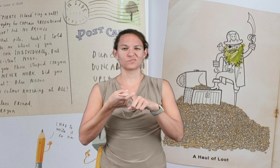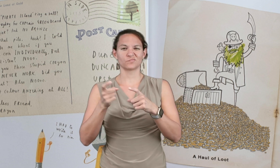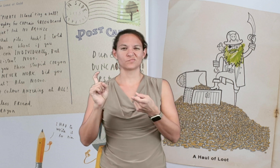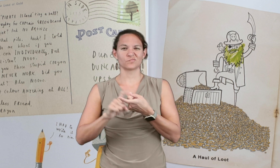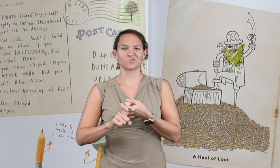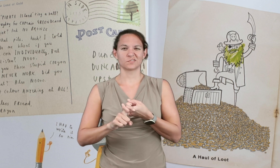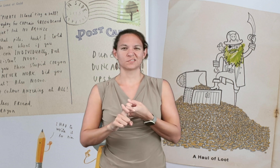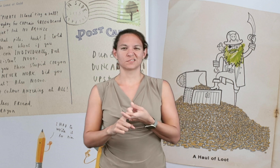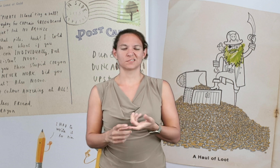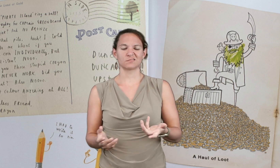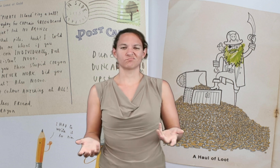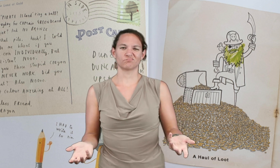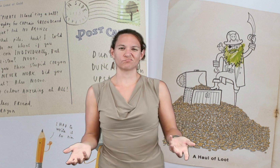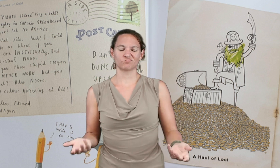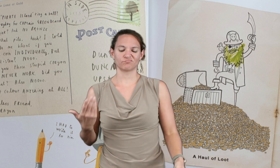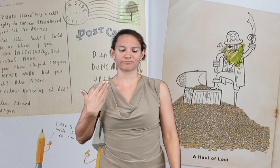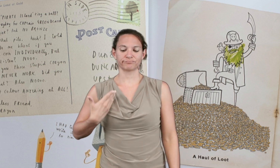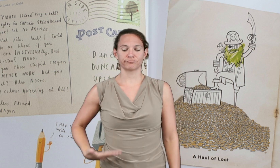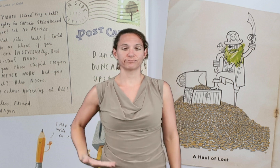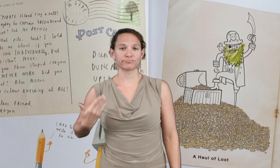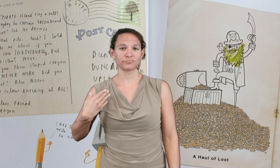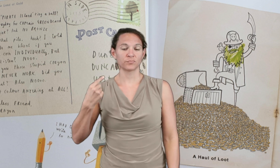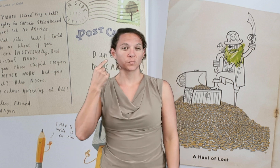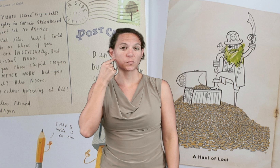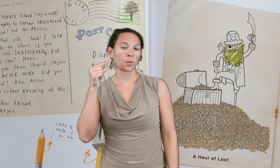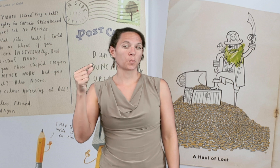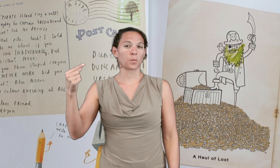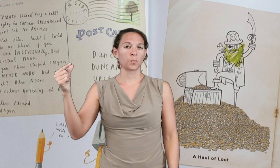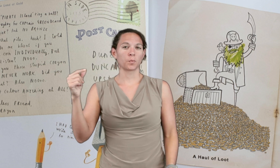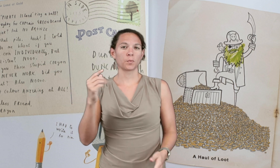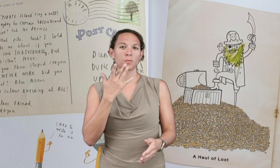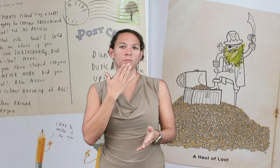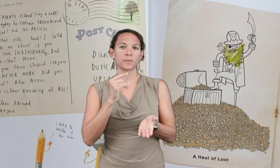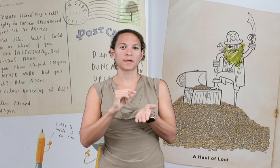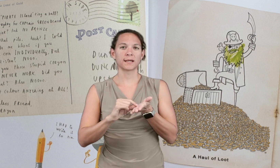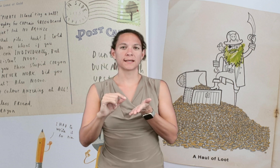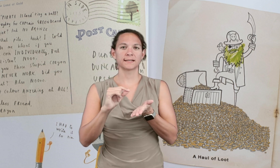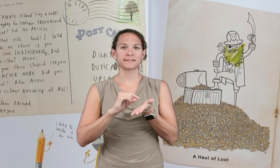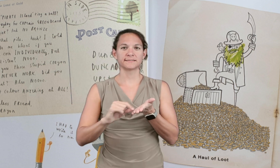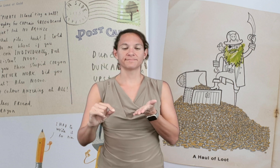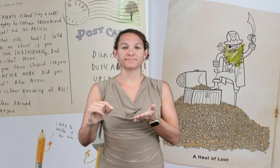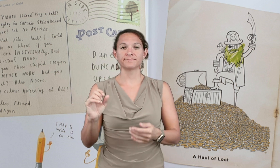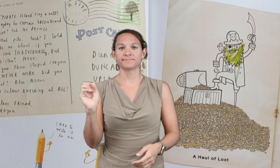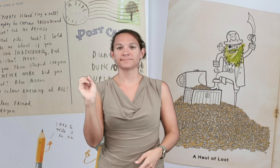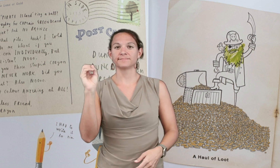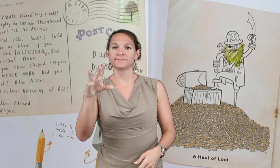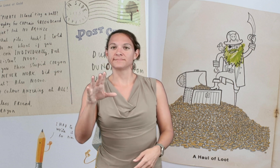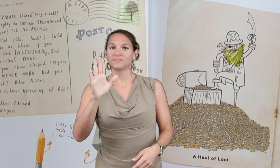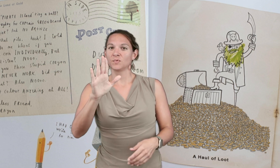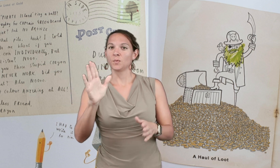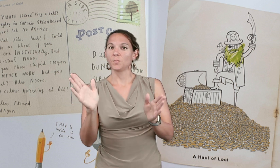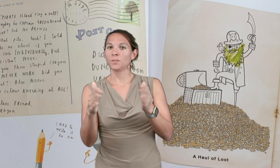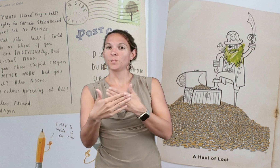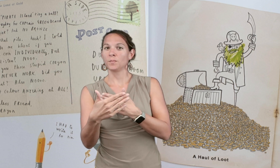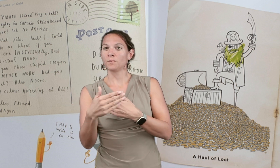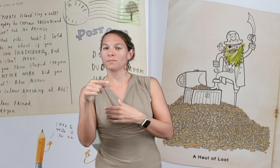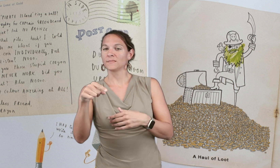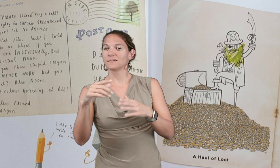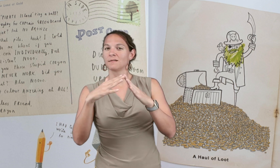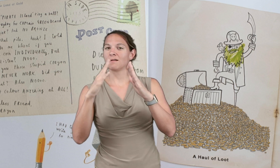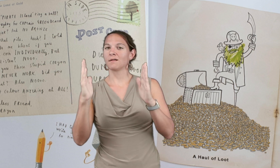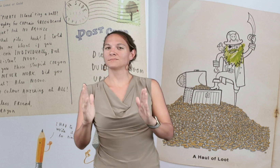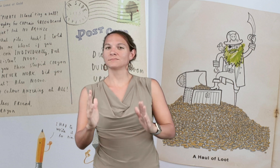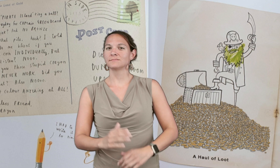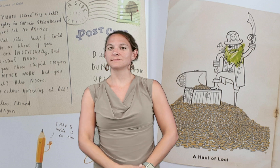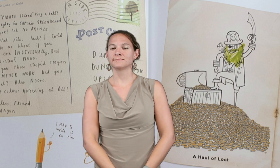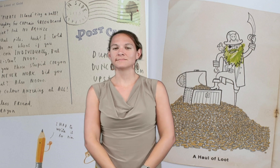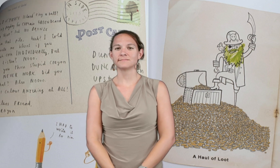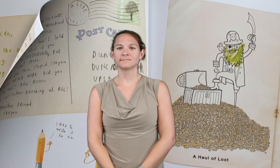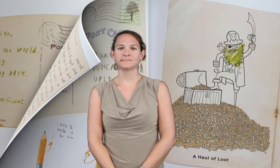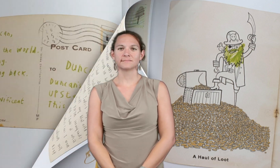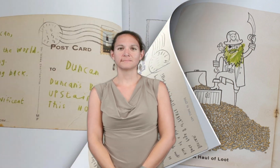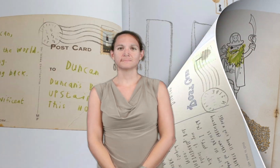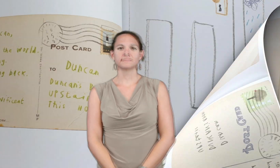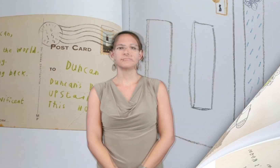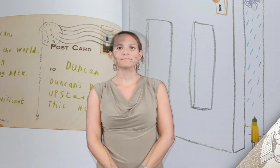Your worthless, pointless friend, Gold Crayon. Sent to your room in this house.”